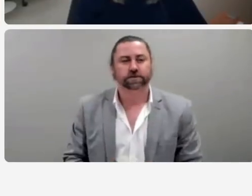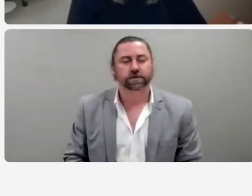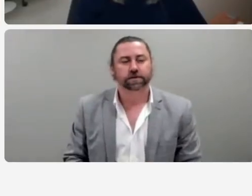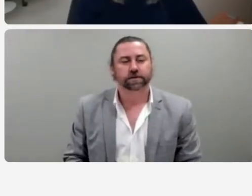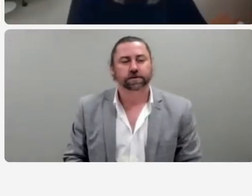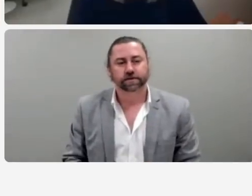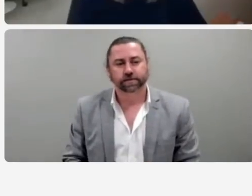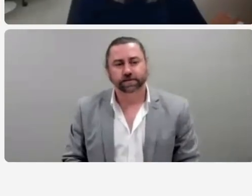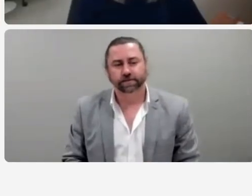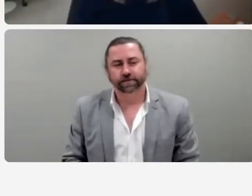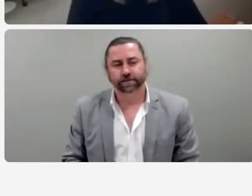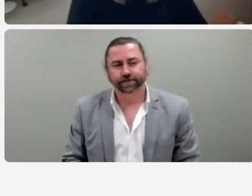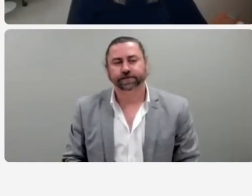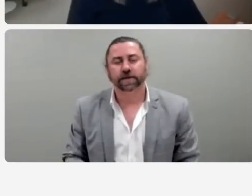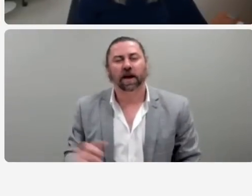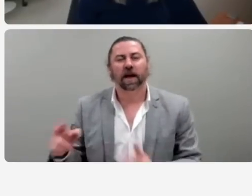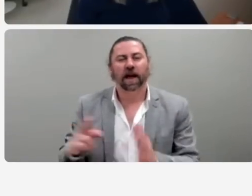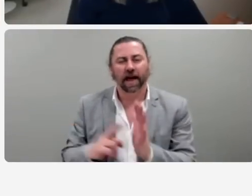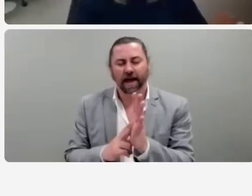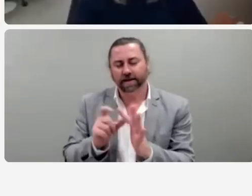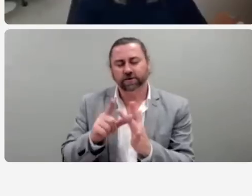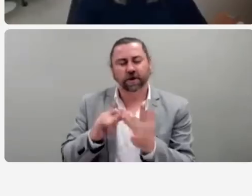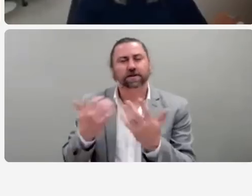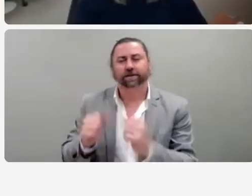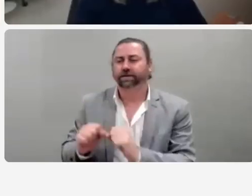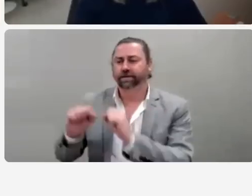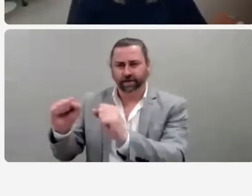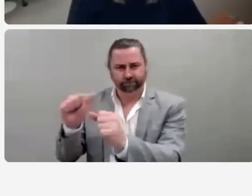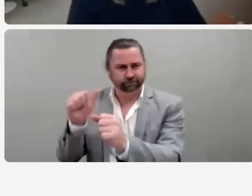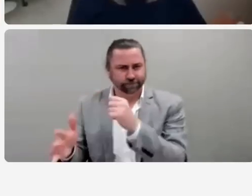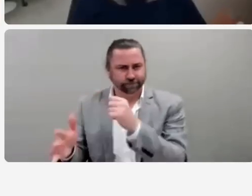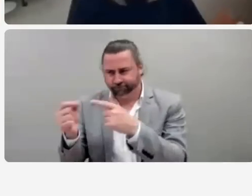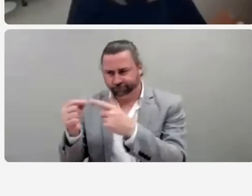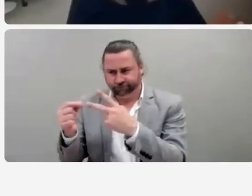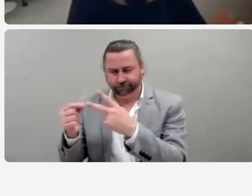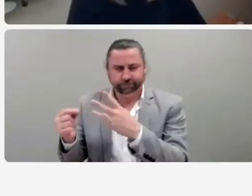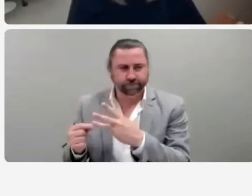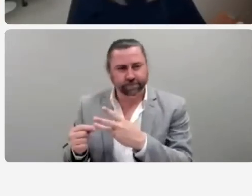And certainly things that the NDIS do well - I mean I hesitate to say well because usually when I say